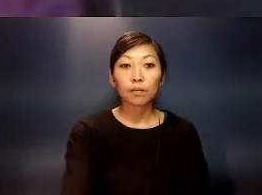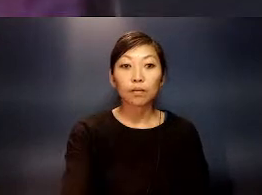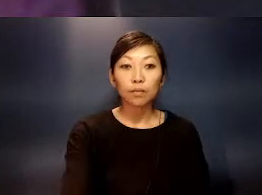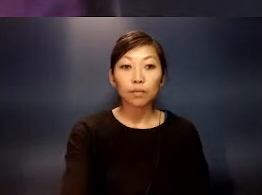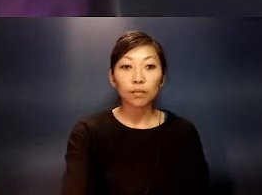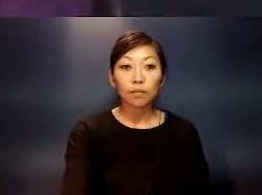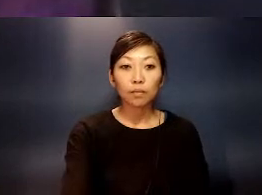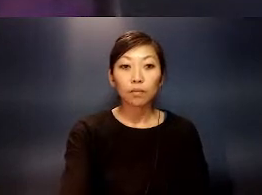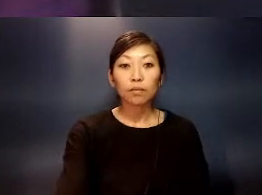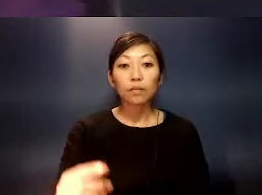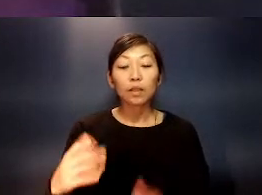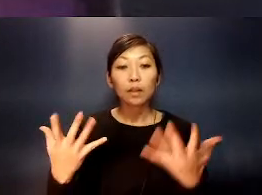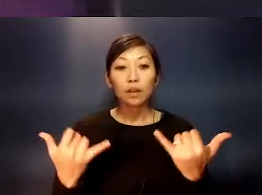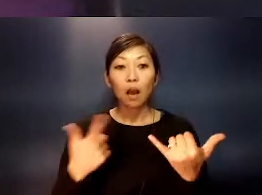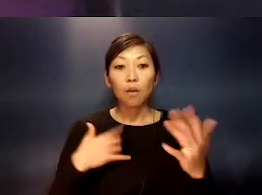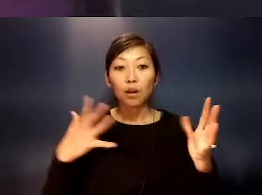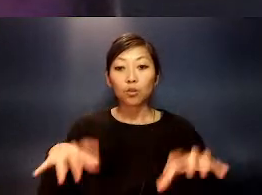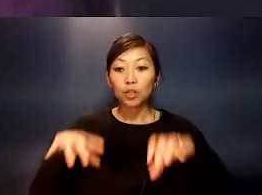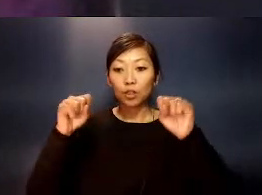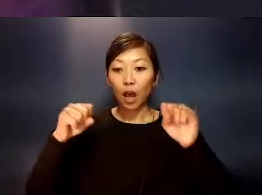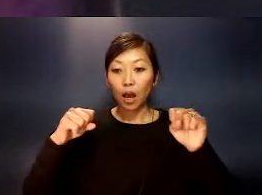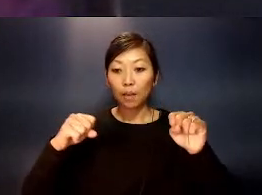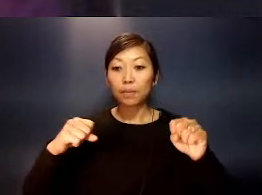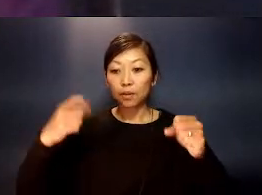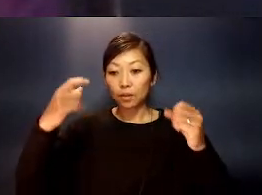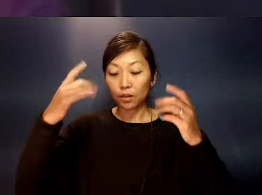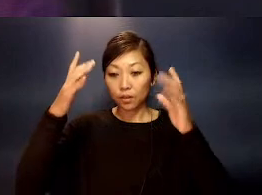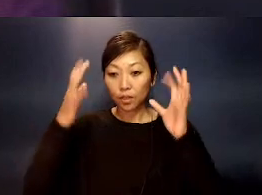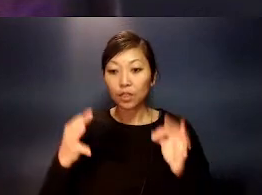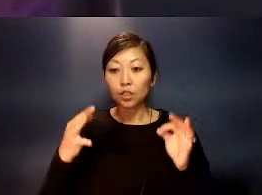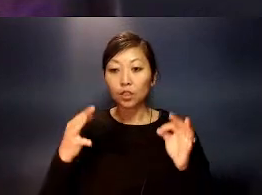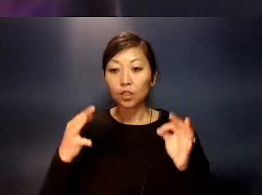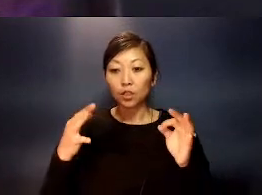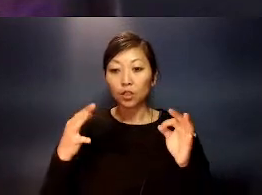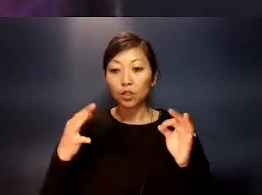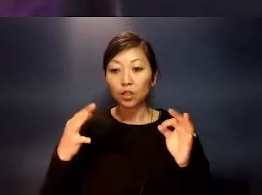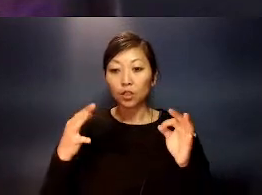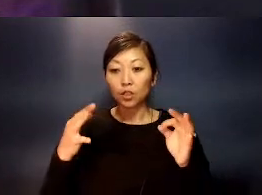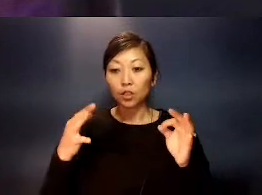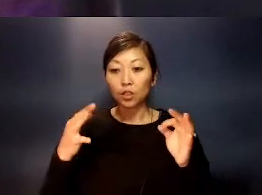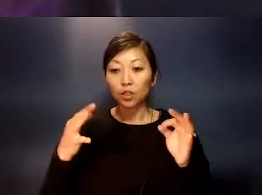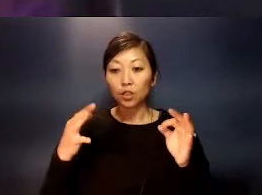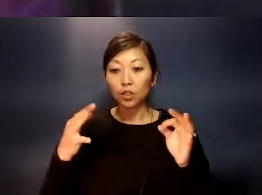≫ COUNCIL PRESIDENT BENDER: COUNCIL MEMBER PALMISANO HAS MOVED THAT ITEM FROM THE BUDGET COMMITTEE. IS THERE ANY DISCUSSION?